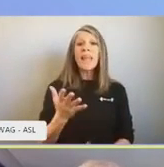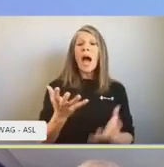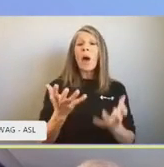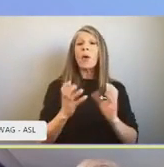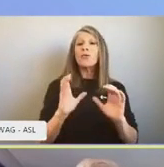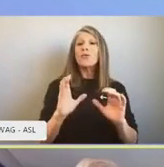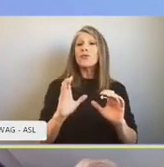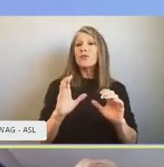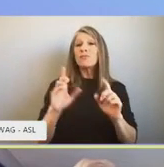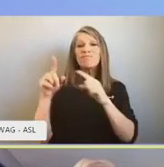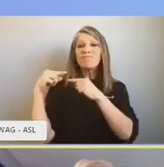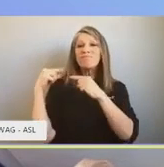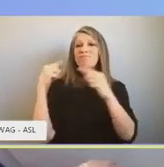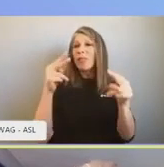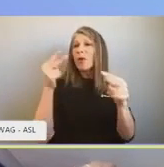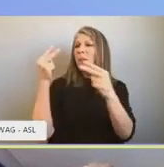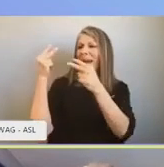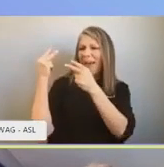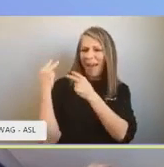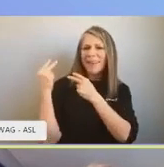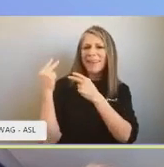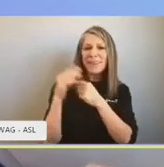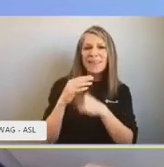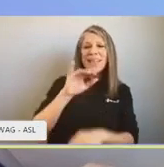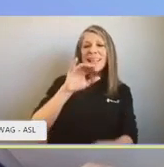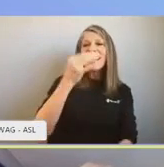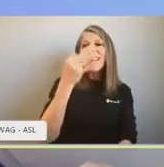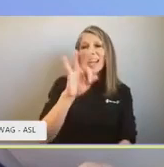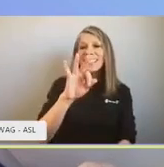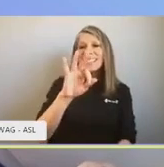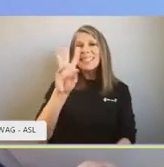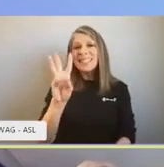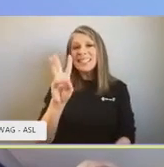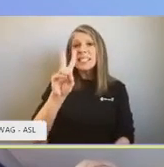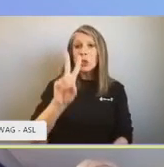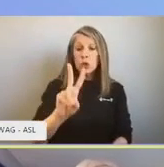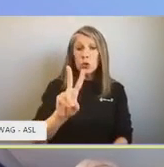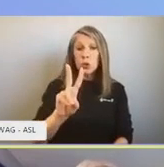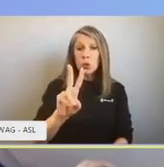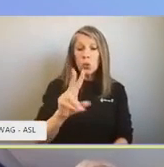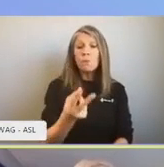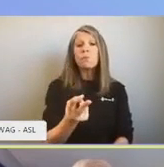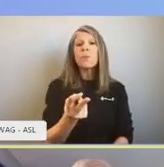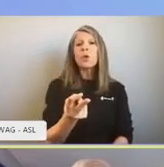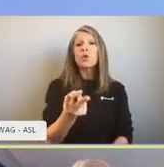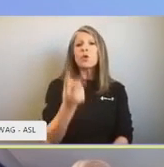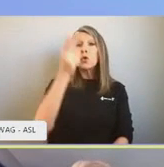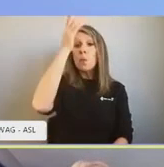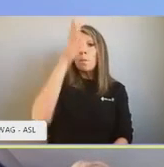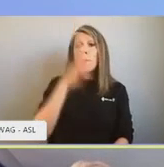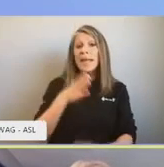Broadview of what we mean by access to voting. So I would like to do a trip down memory lane for a second and take us